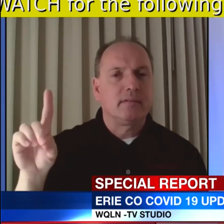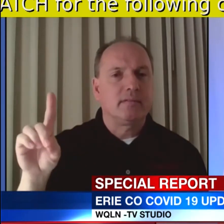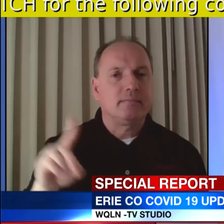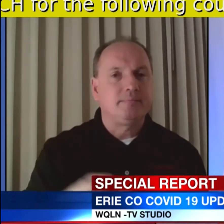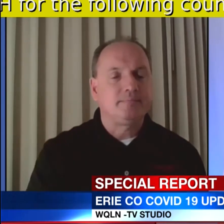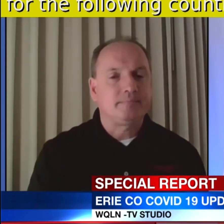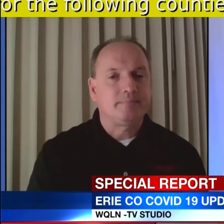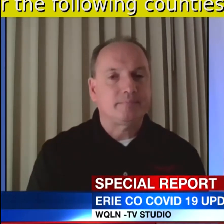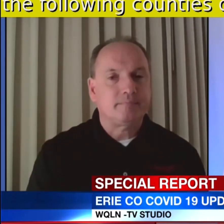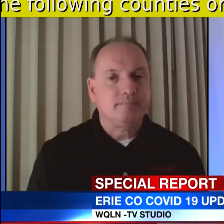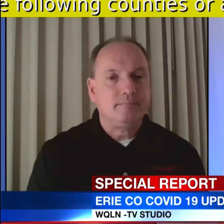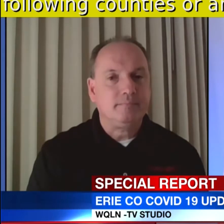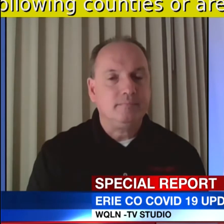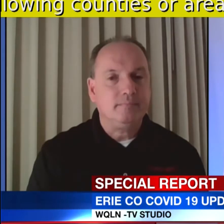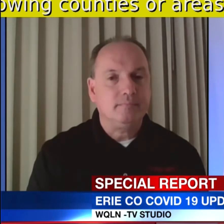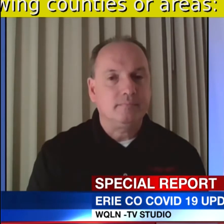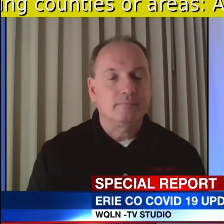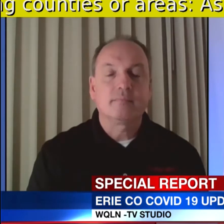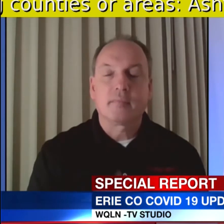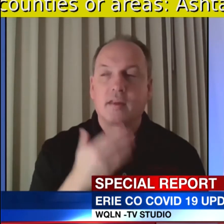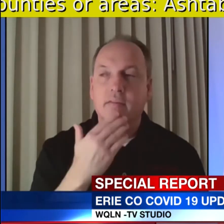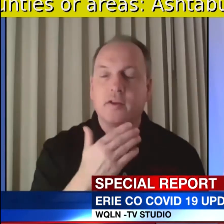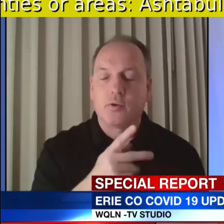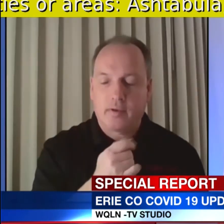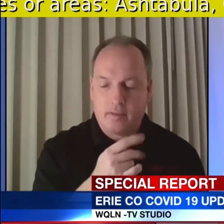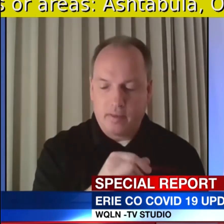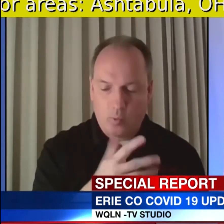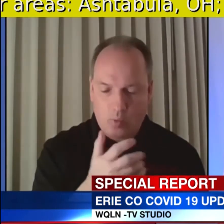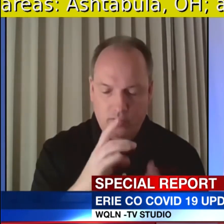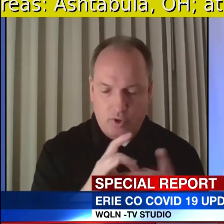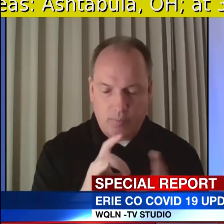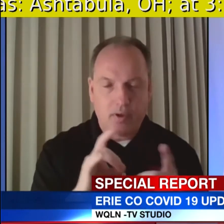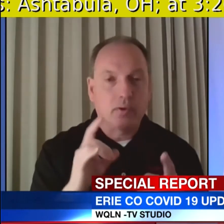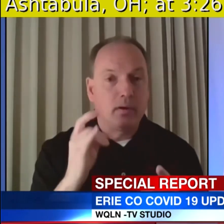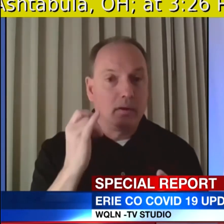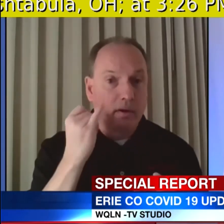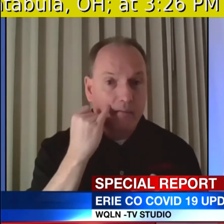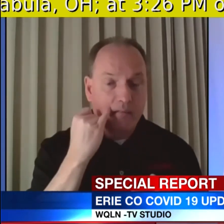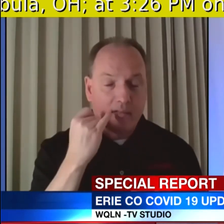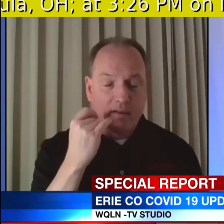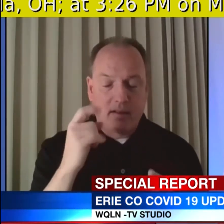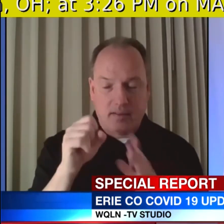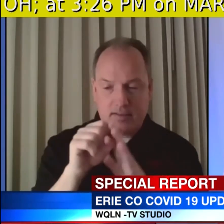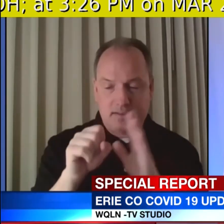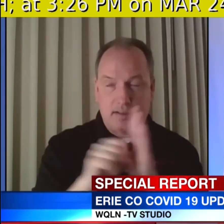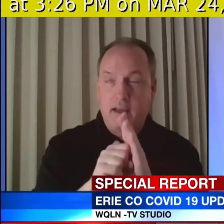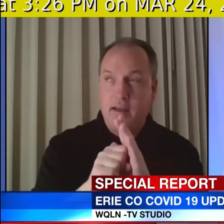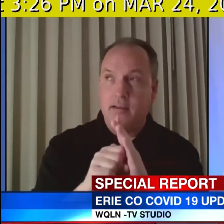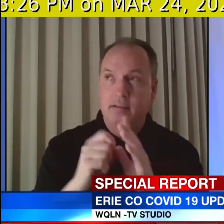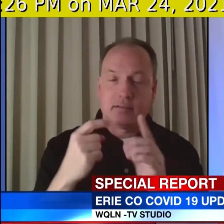THANKS. WE'LL GO BACK TO ERIE TIMES NEWS. DAVID. THANK YOU.